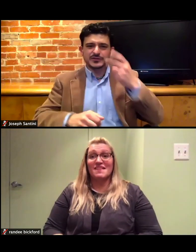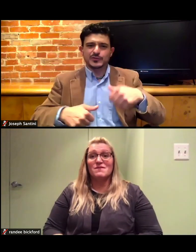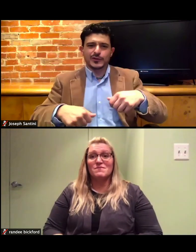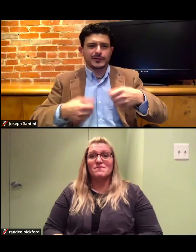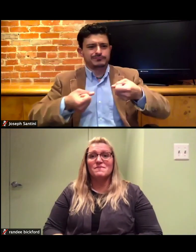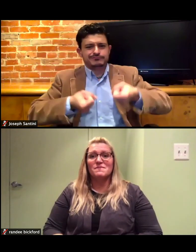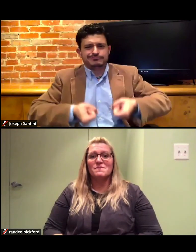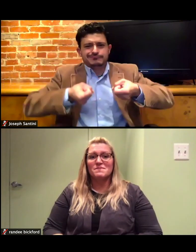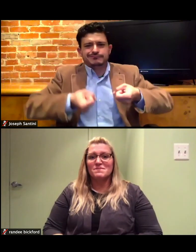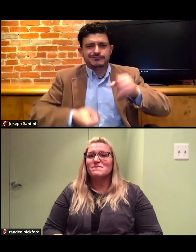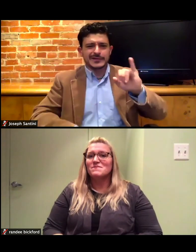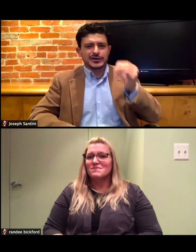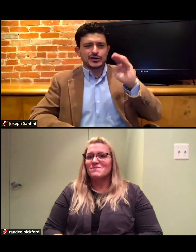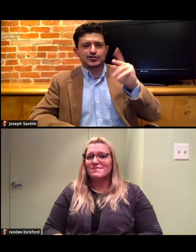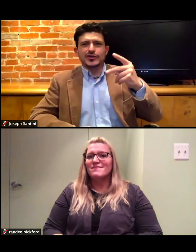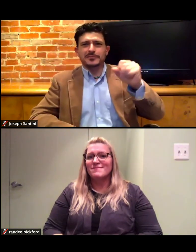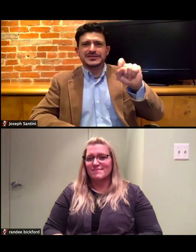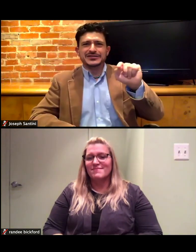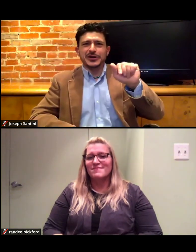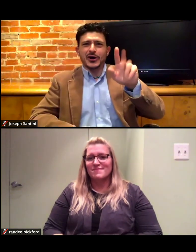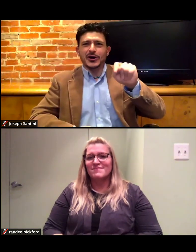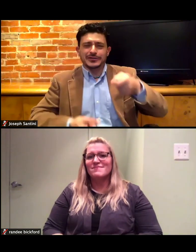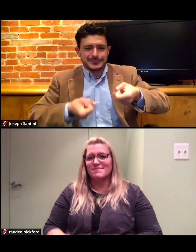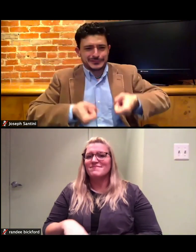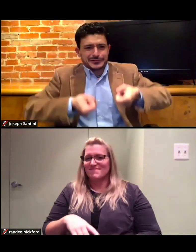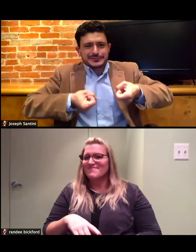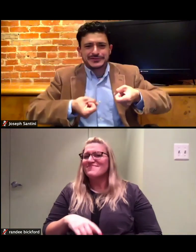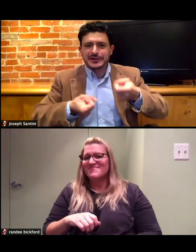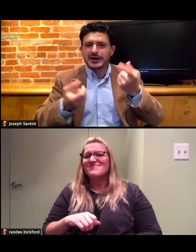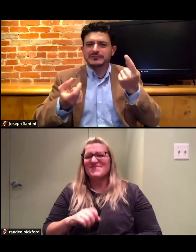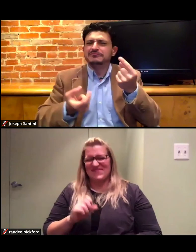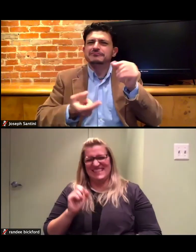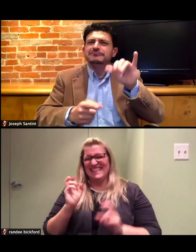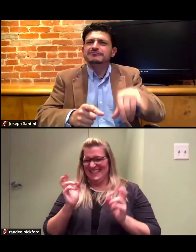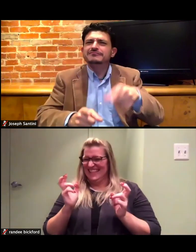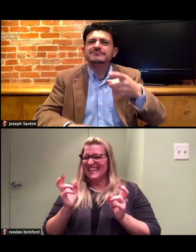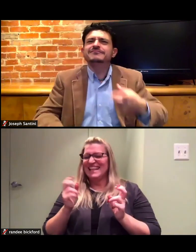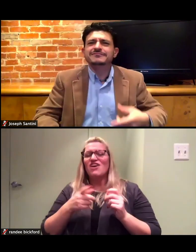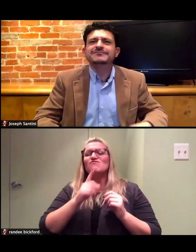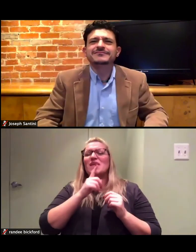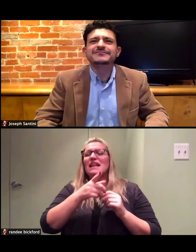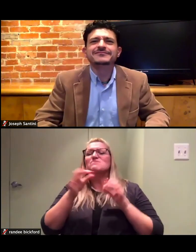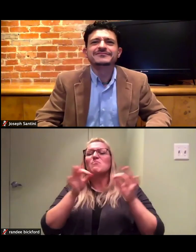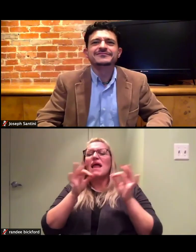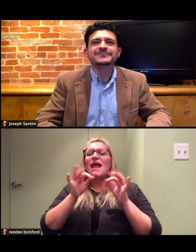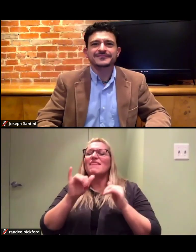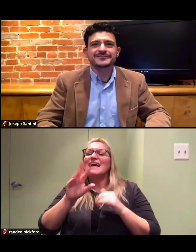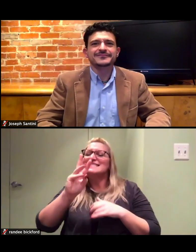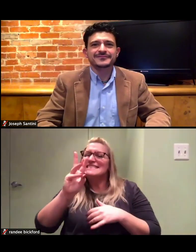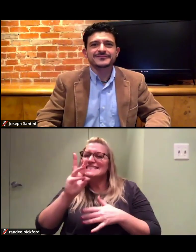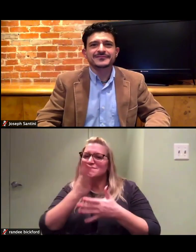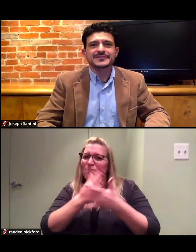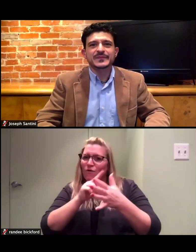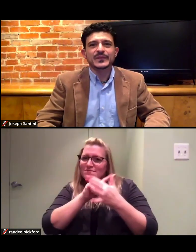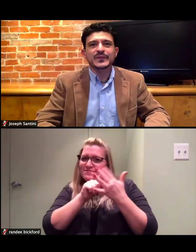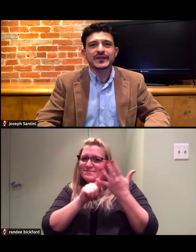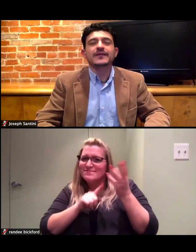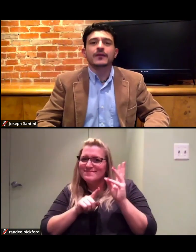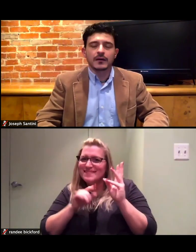And the last resource we have here is to jumpstart financial smarts for students. Can you talk about what jump starting means?